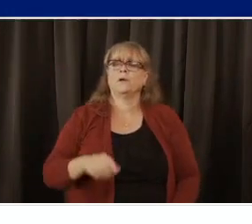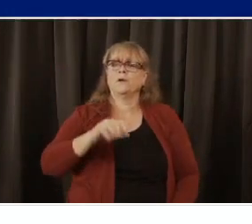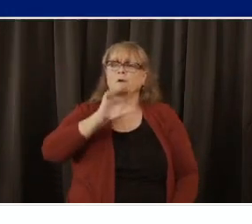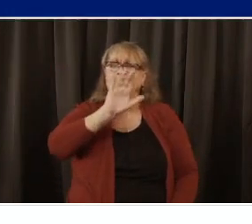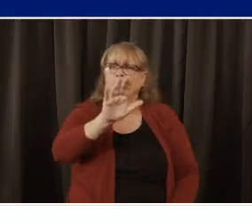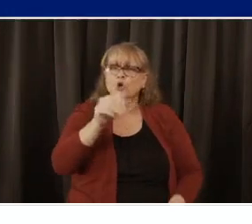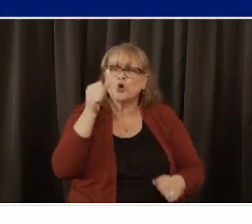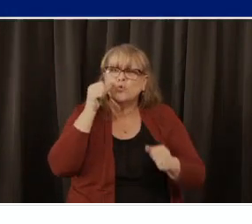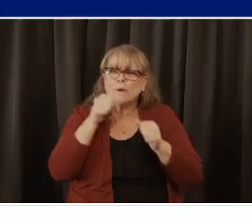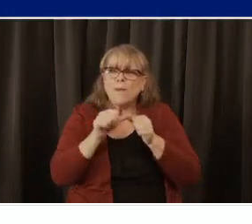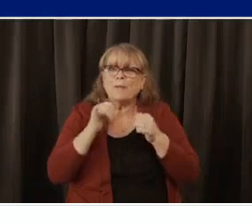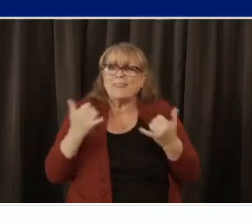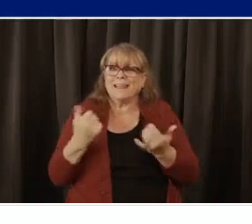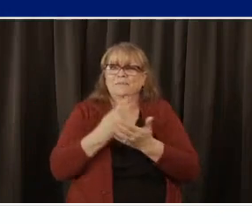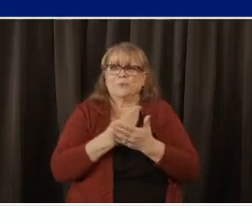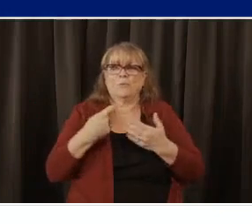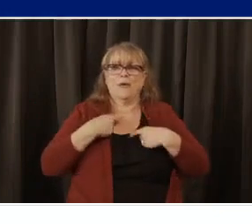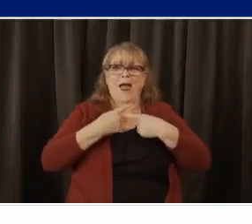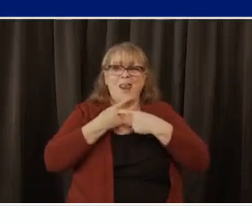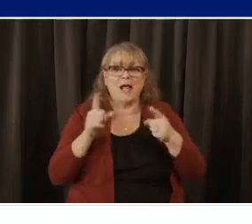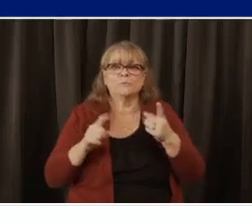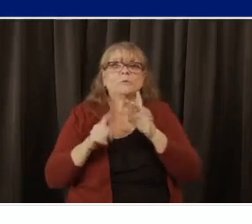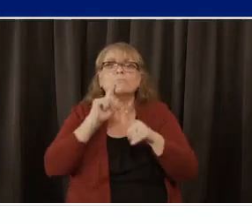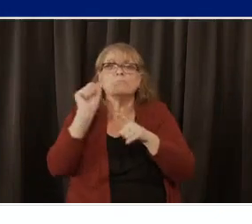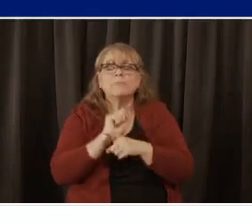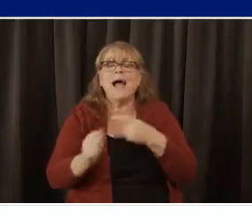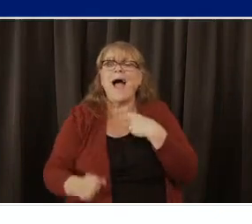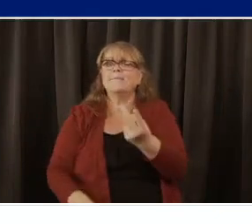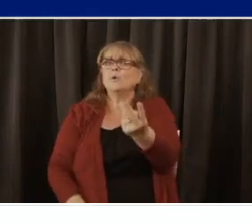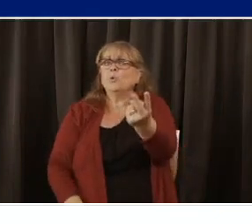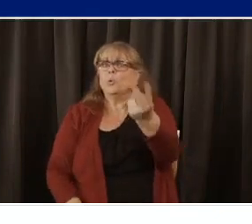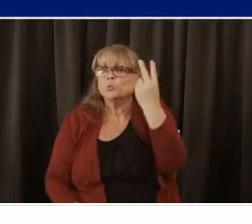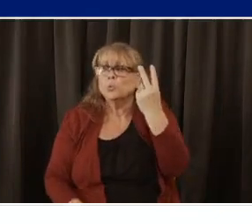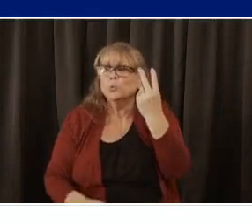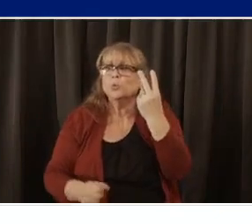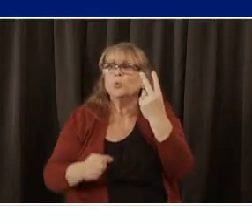this morning, and we've had additional cases of that P one variant reported here in Colorado.